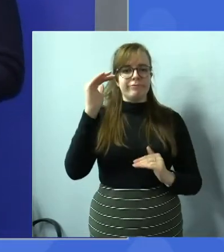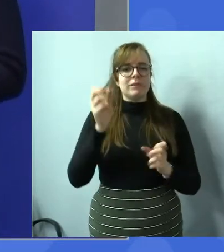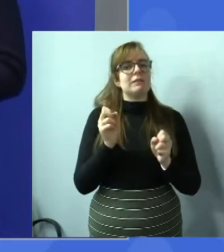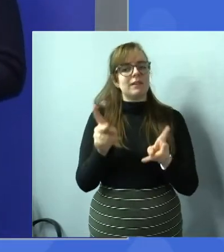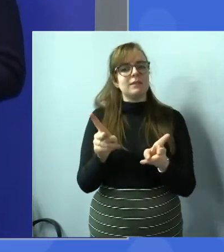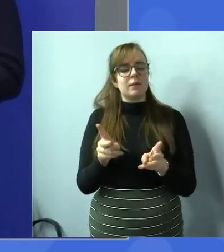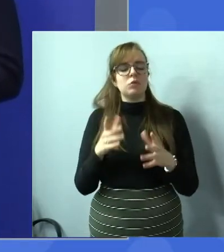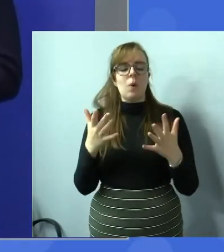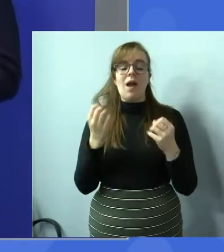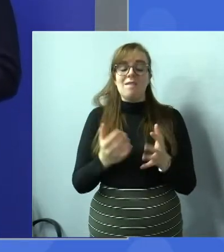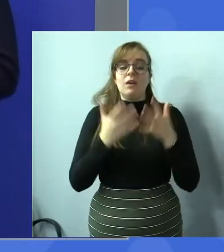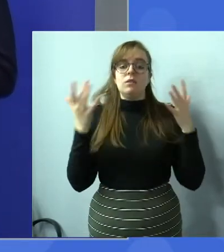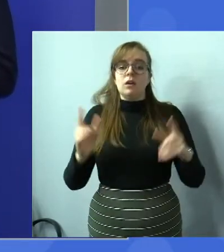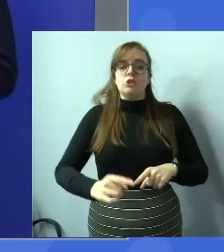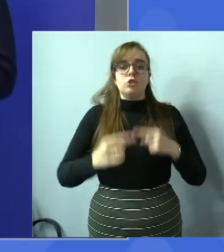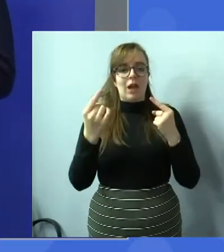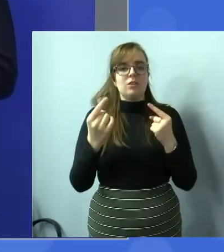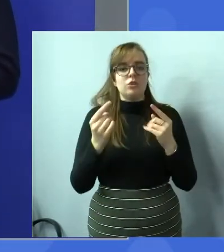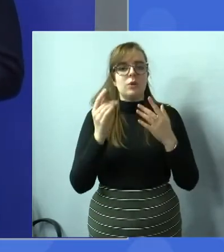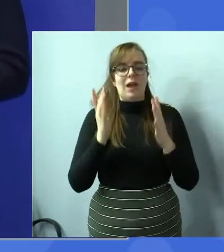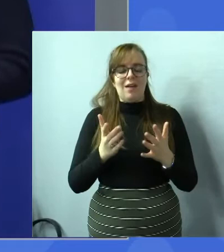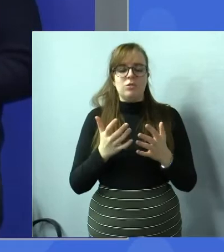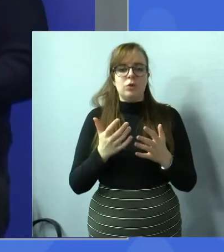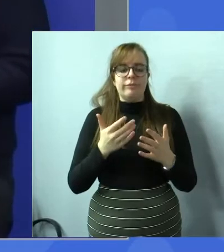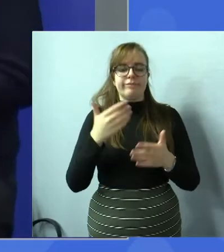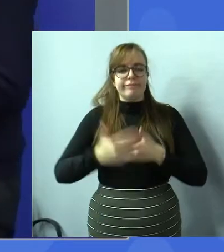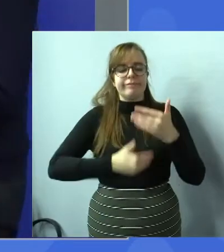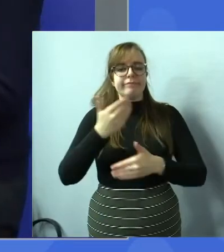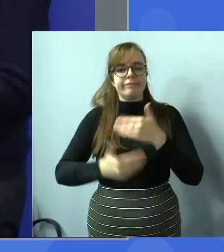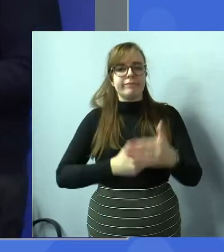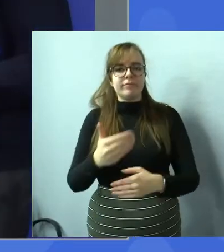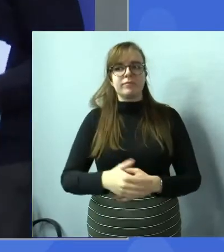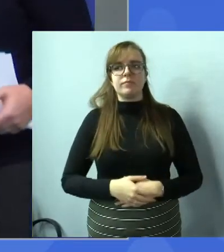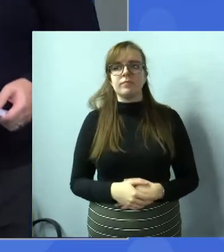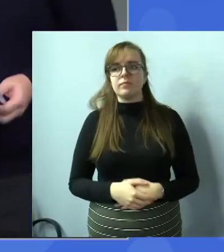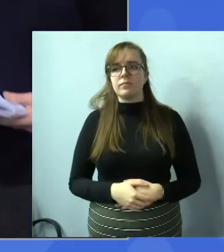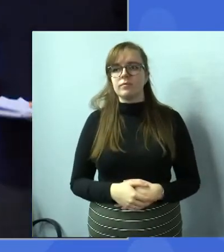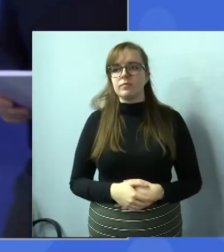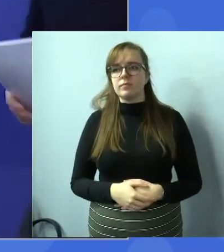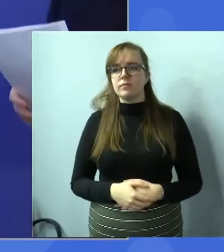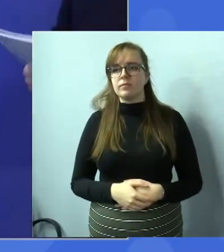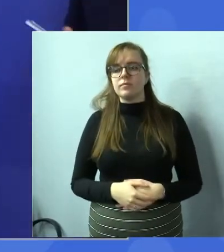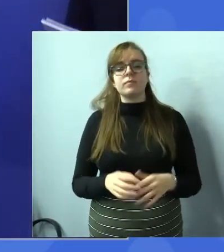challenges that have to be overcome in order to meet that reality yes morning